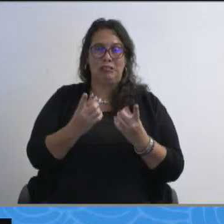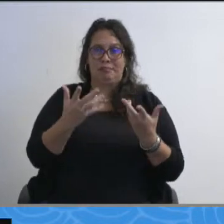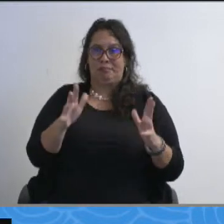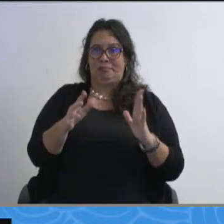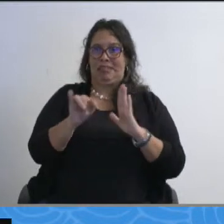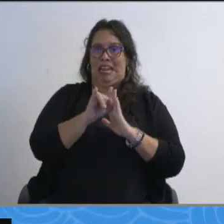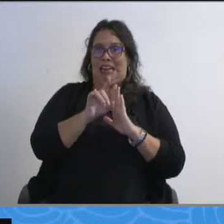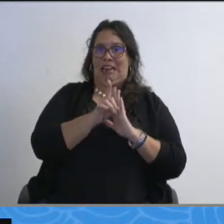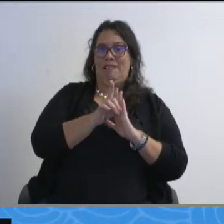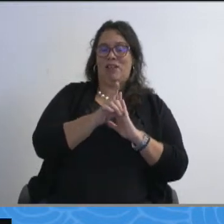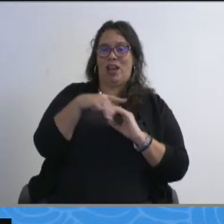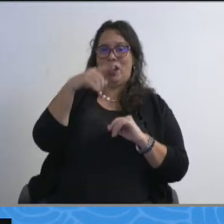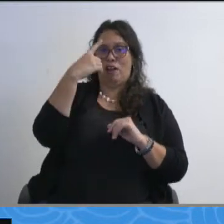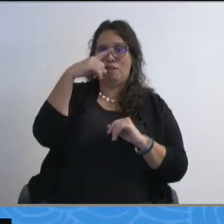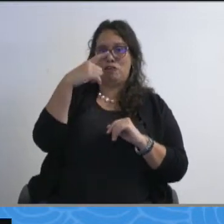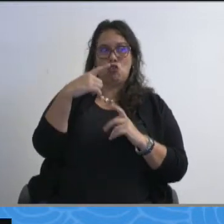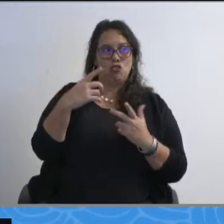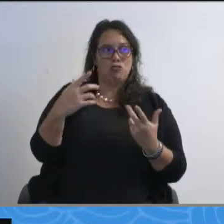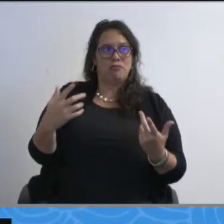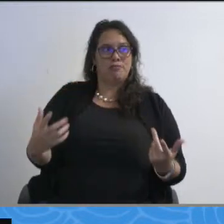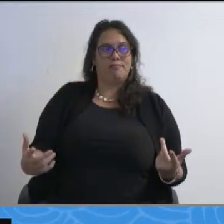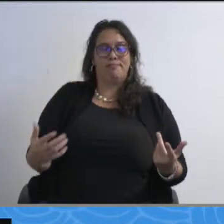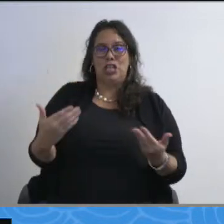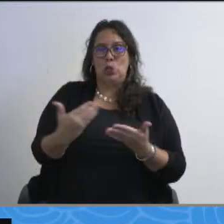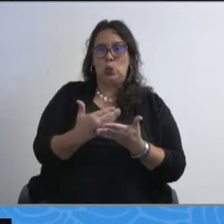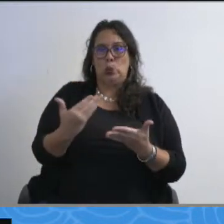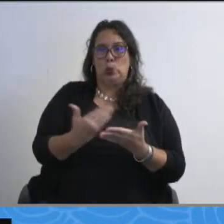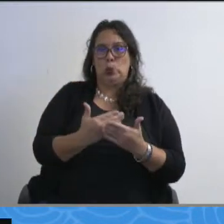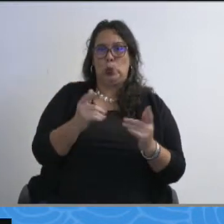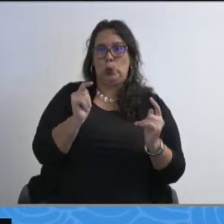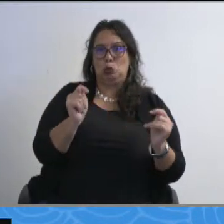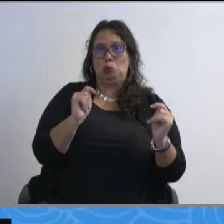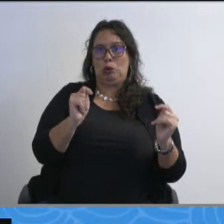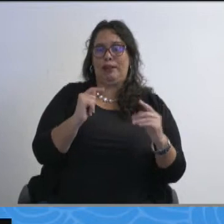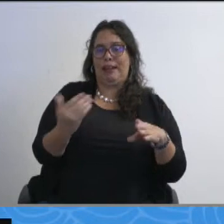for the newest tutoring intervention.